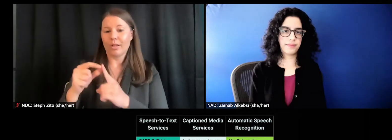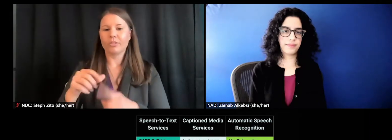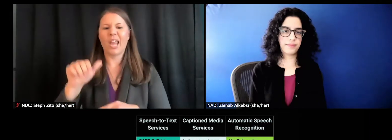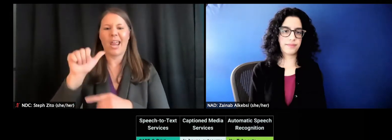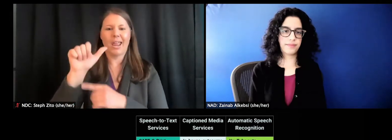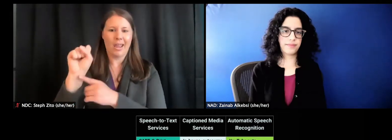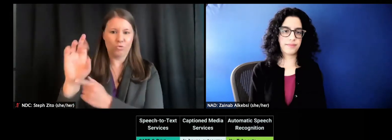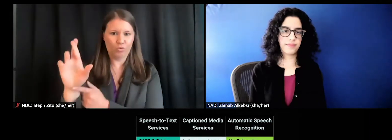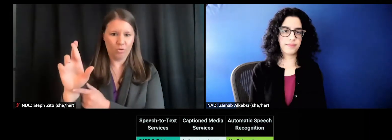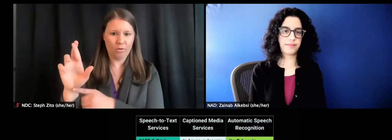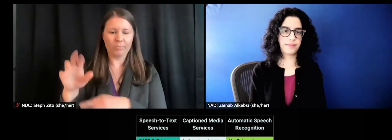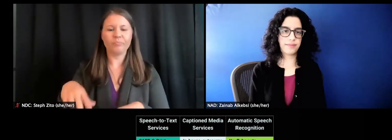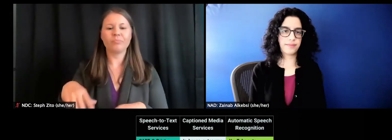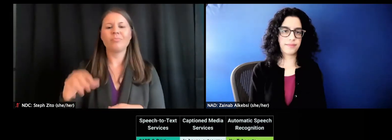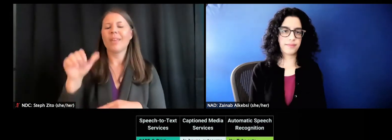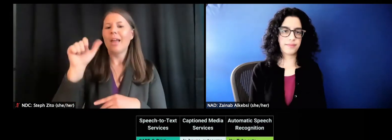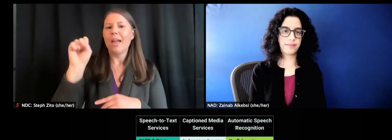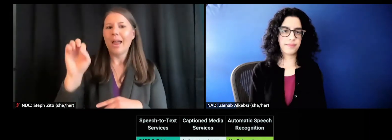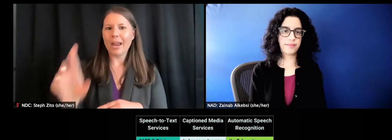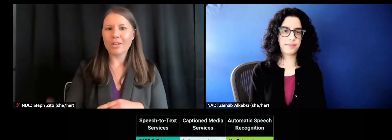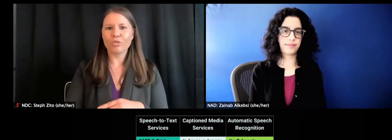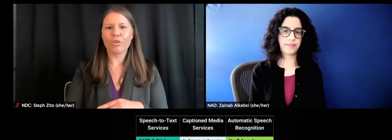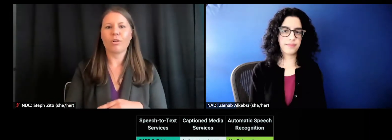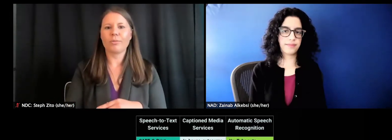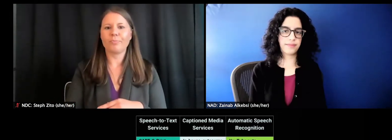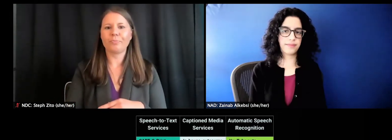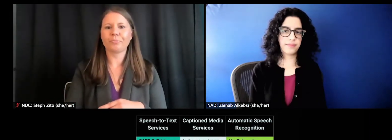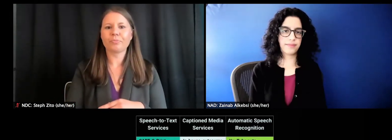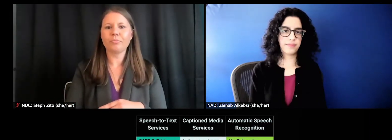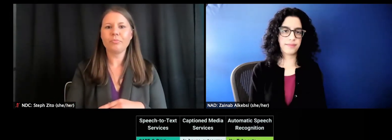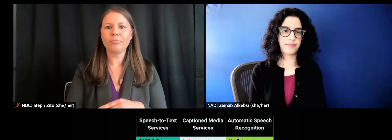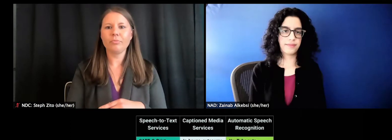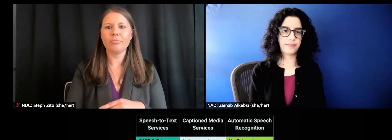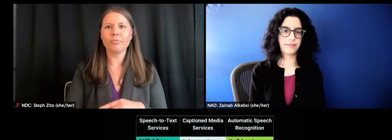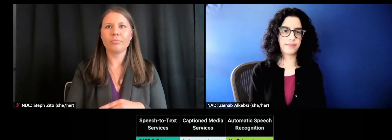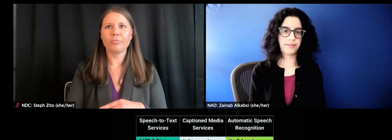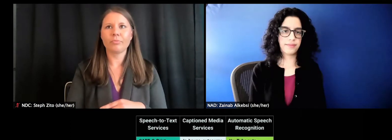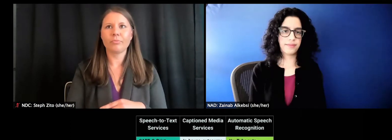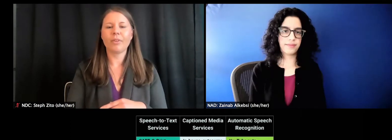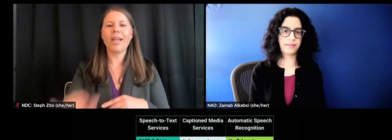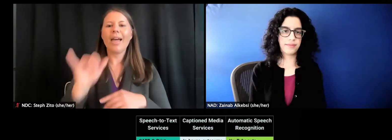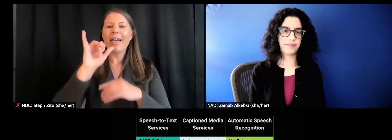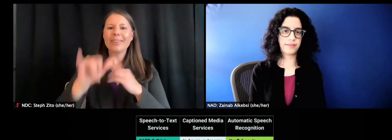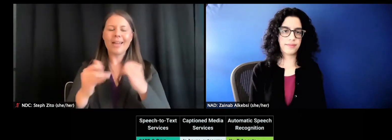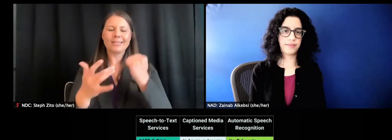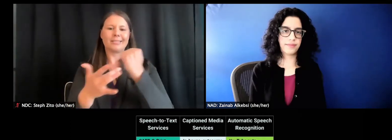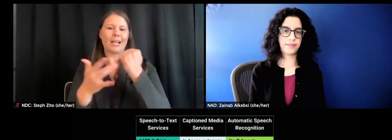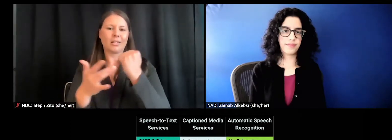The last term to cover is ASR, Automatic Speech Recognition.